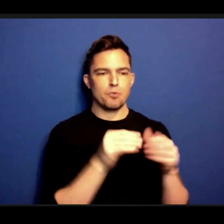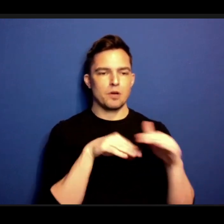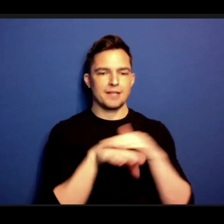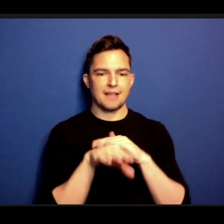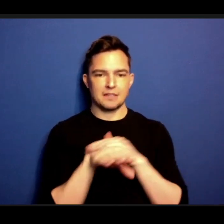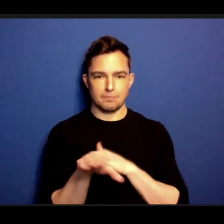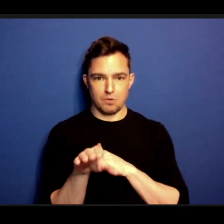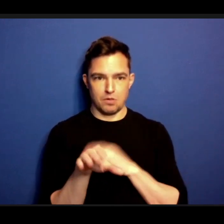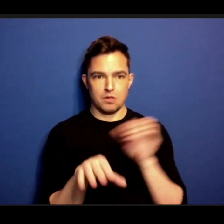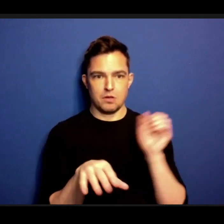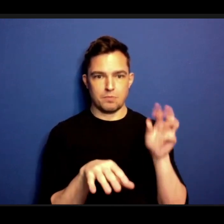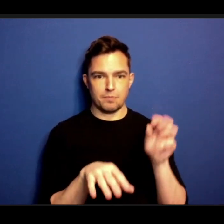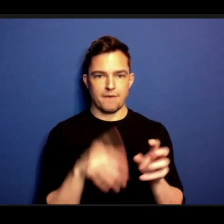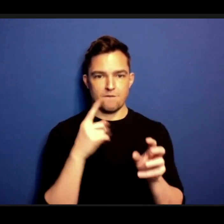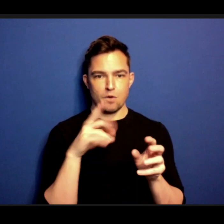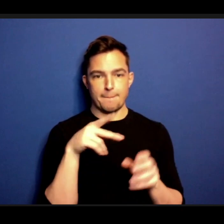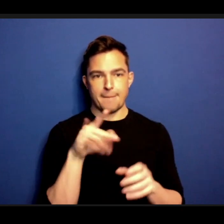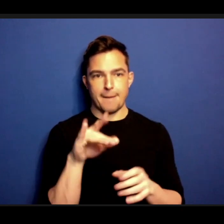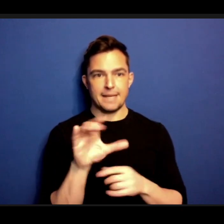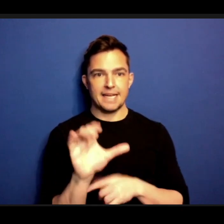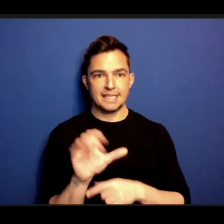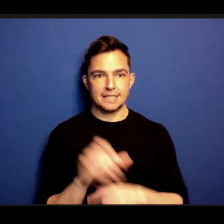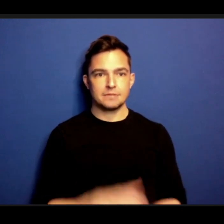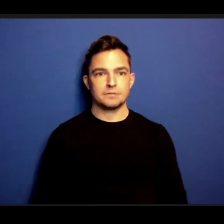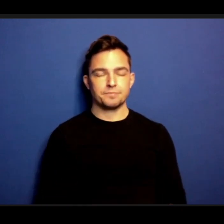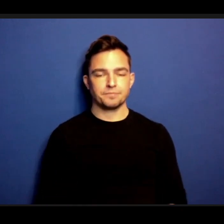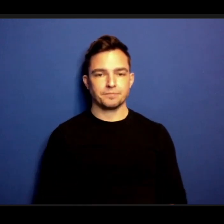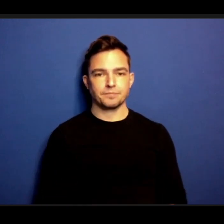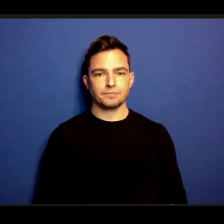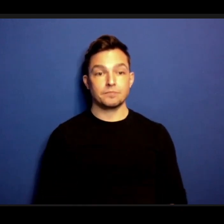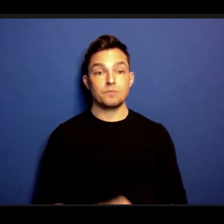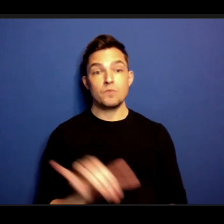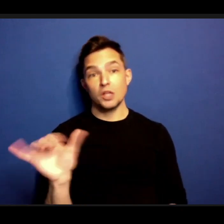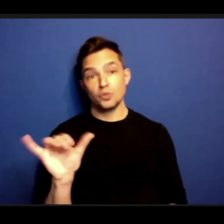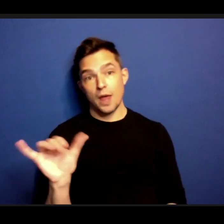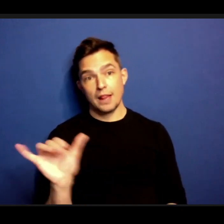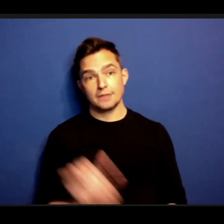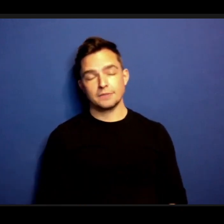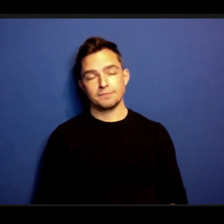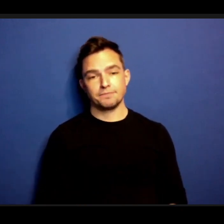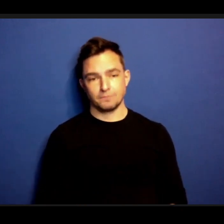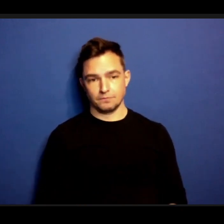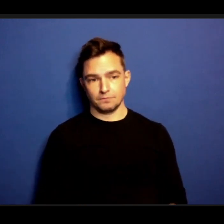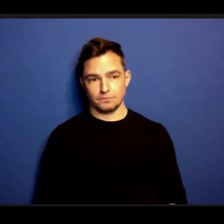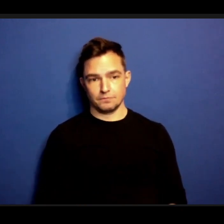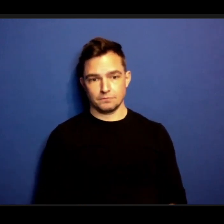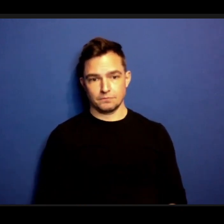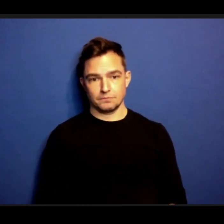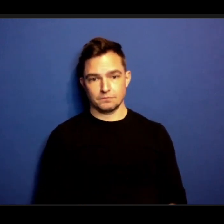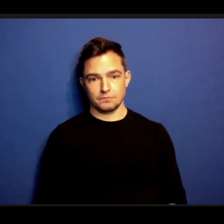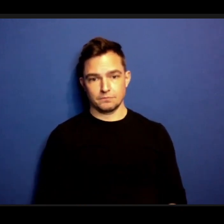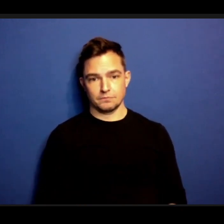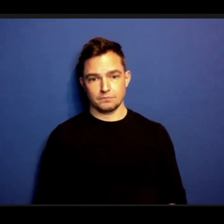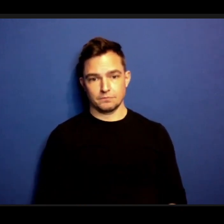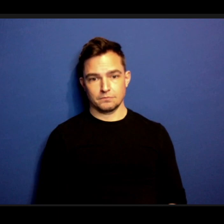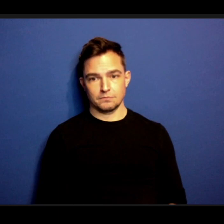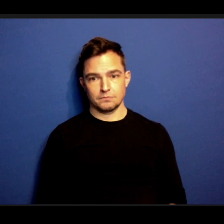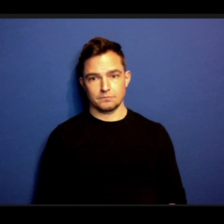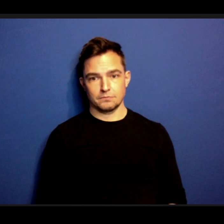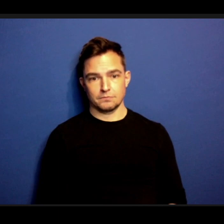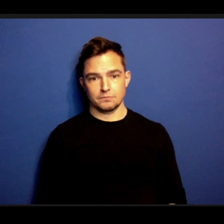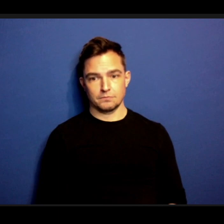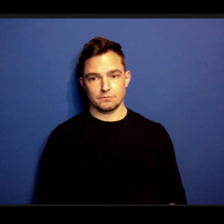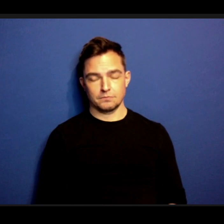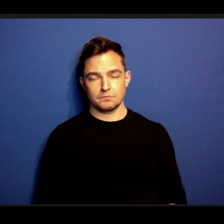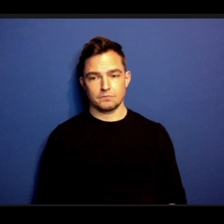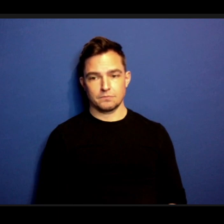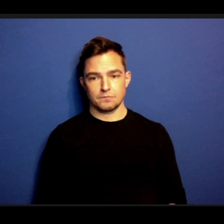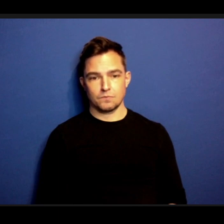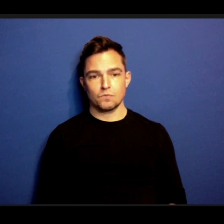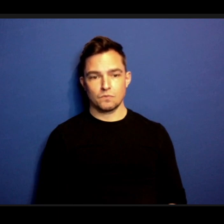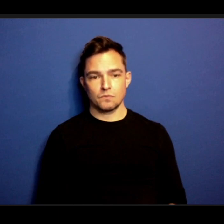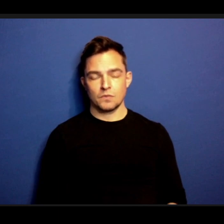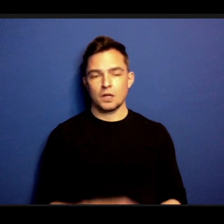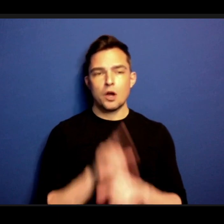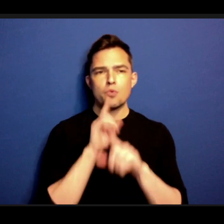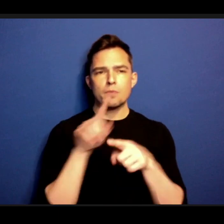for the public as well as responds to research as well.